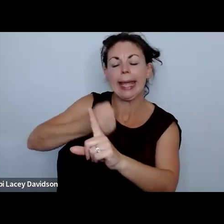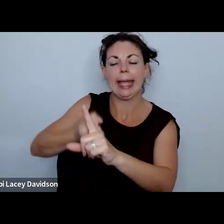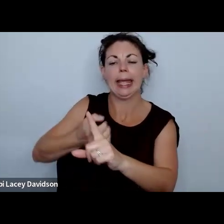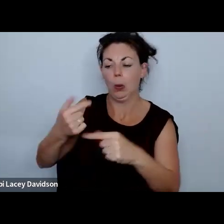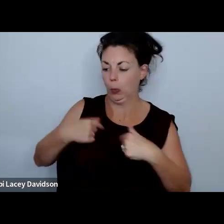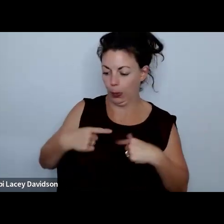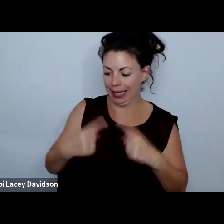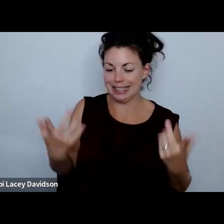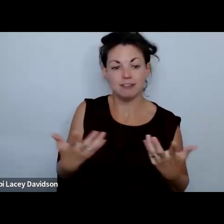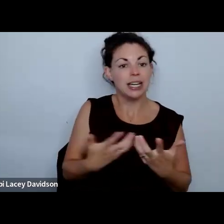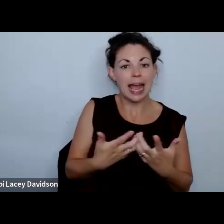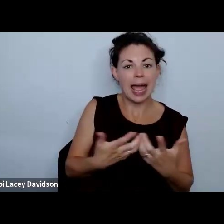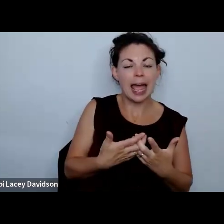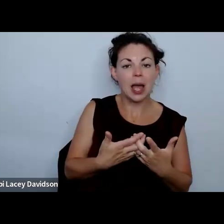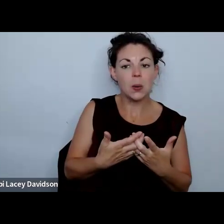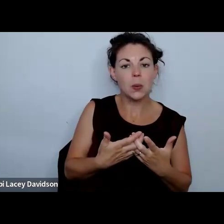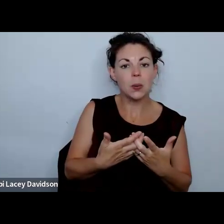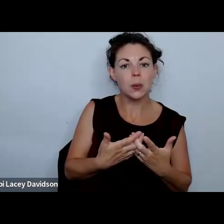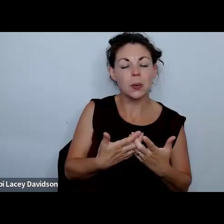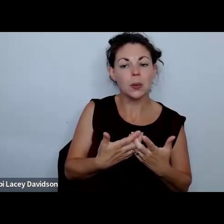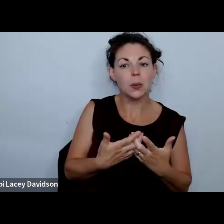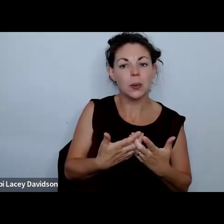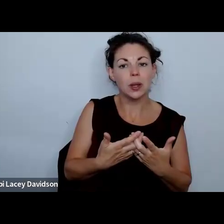for reports, for events and so on.